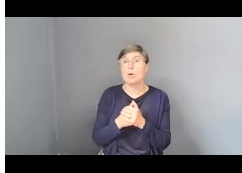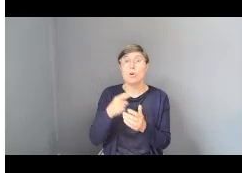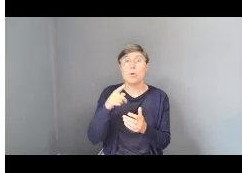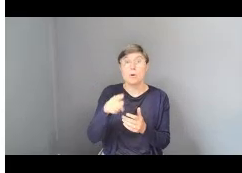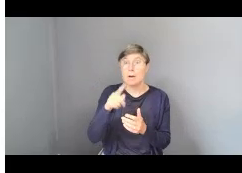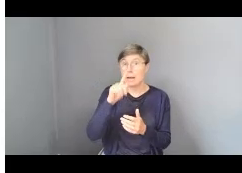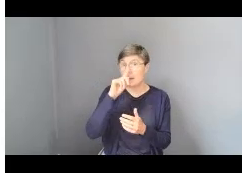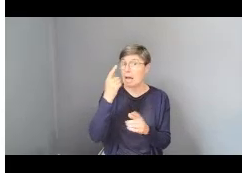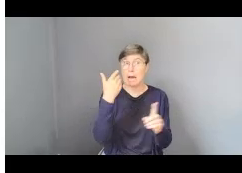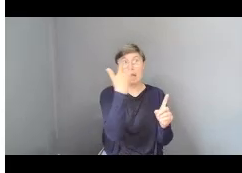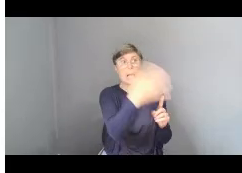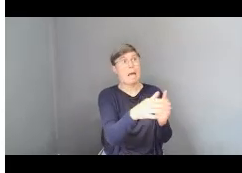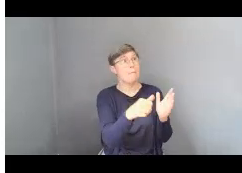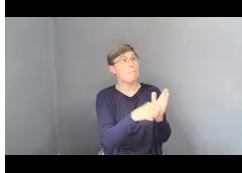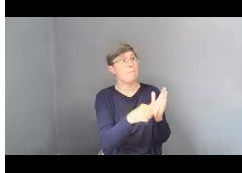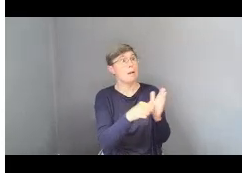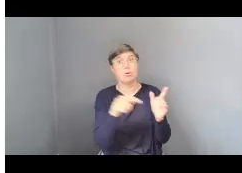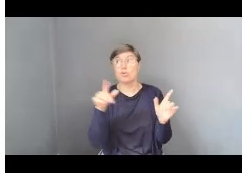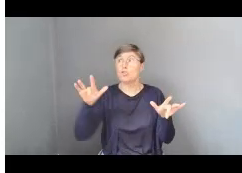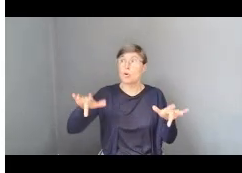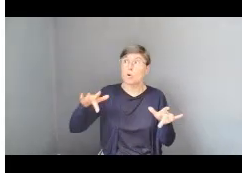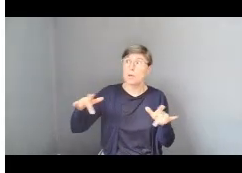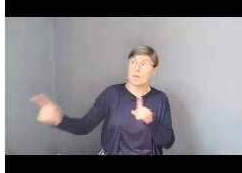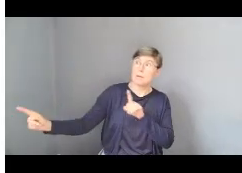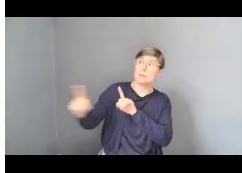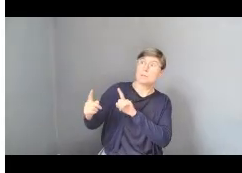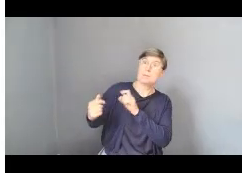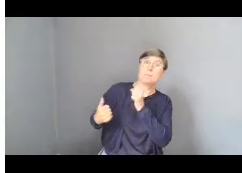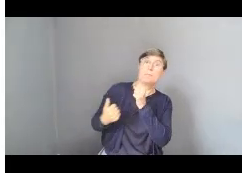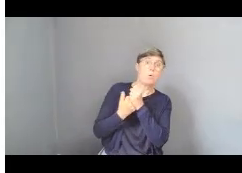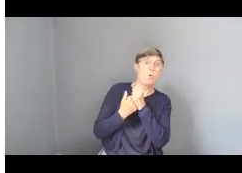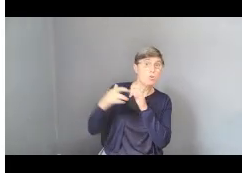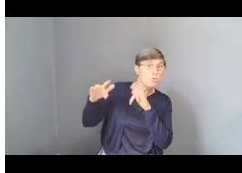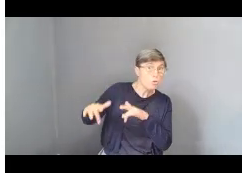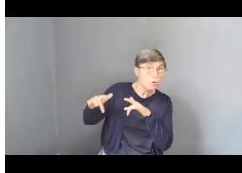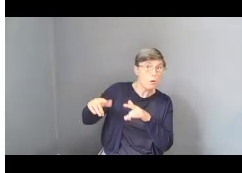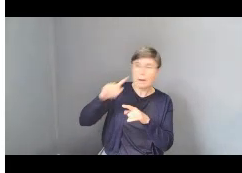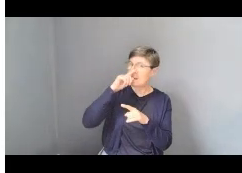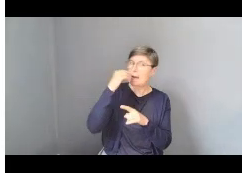For example, if they're due to attend a physiotherapy